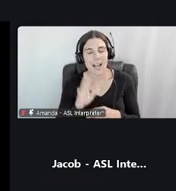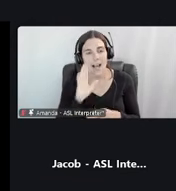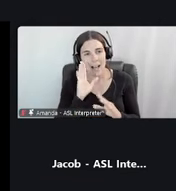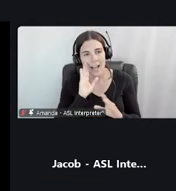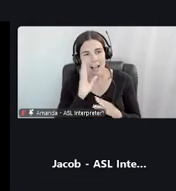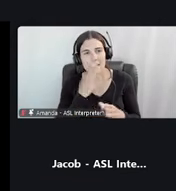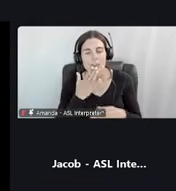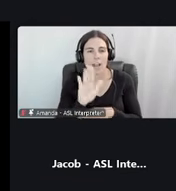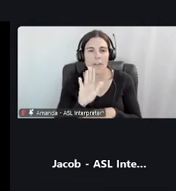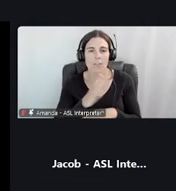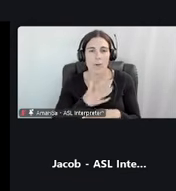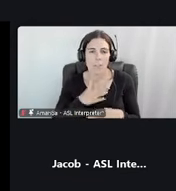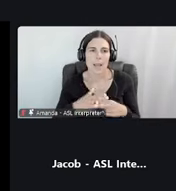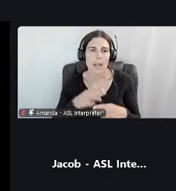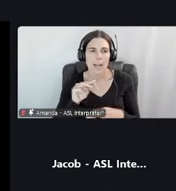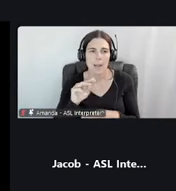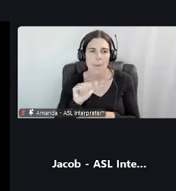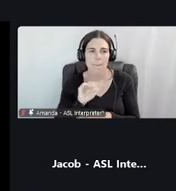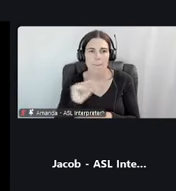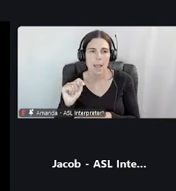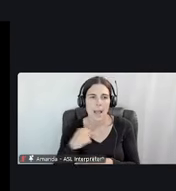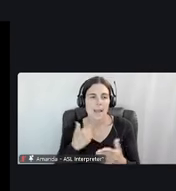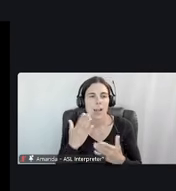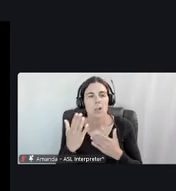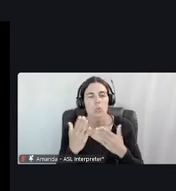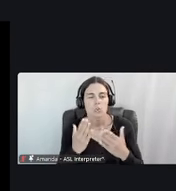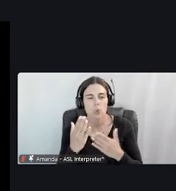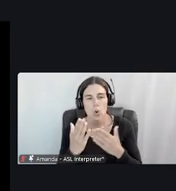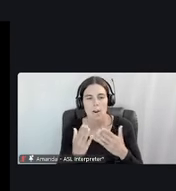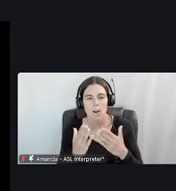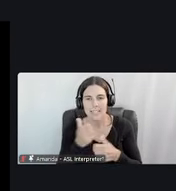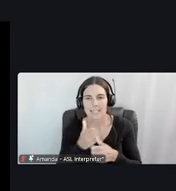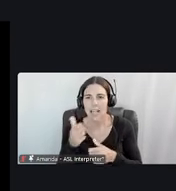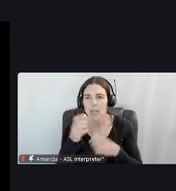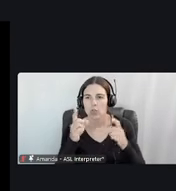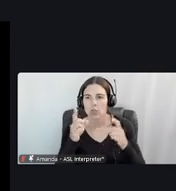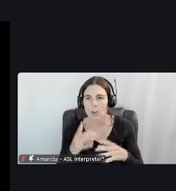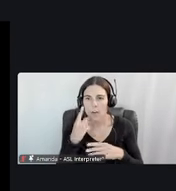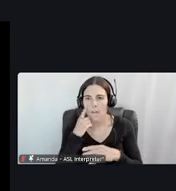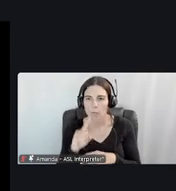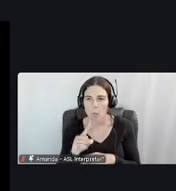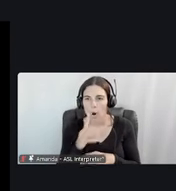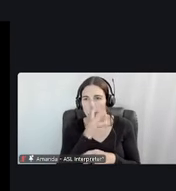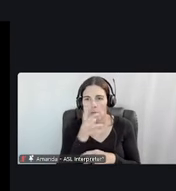is Matt Getser. I serve as the executive director for rural health strategy and partnerships at UNCC